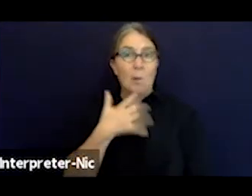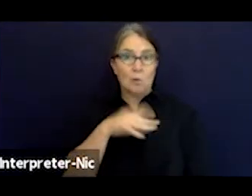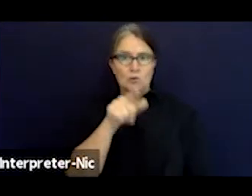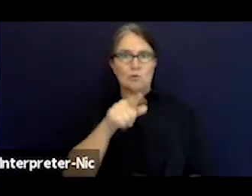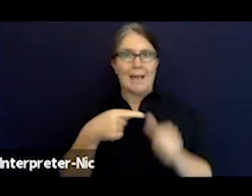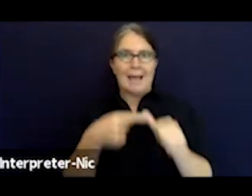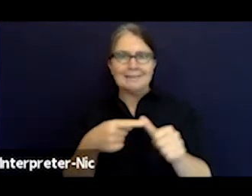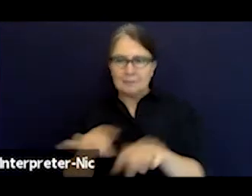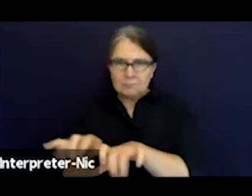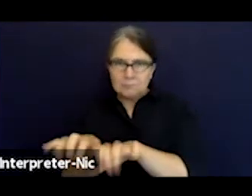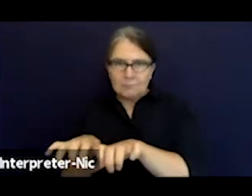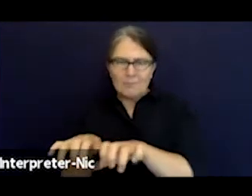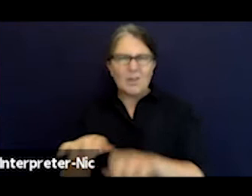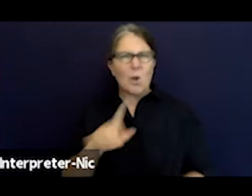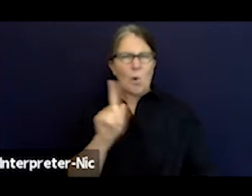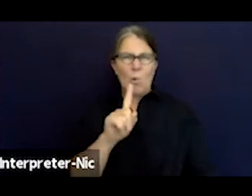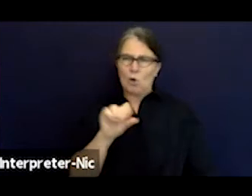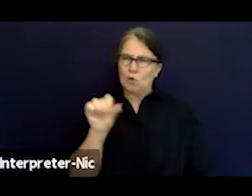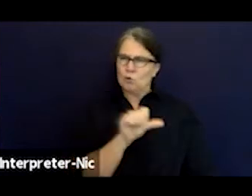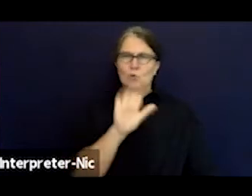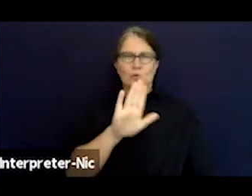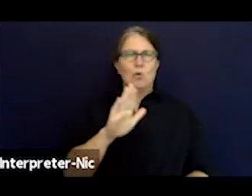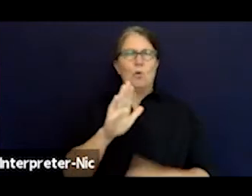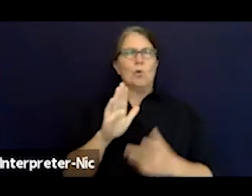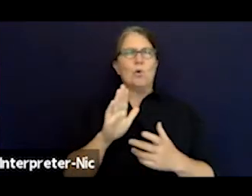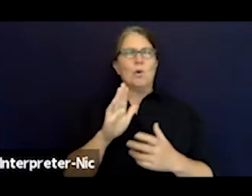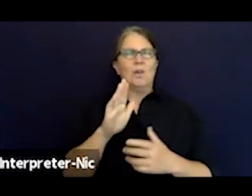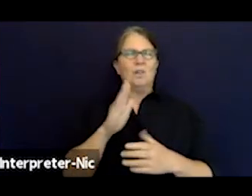should your instructor colleague say to that student with that piece of paper?